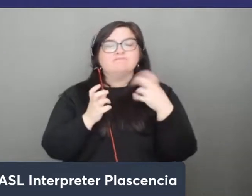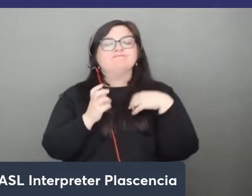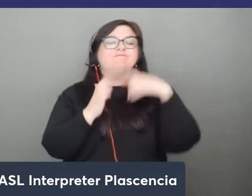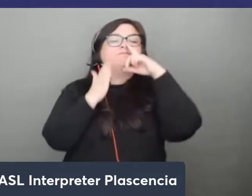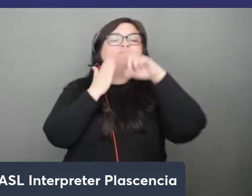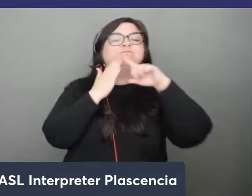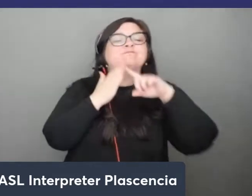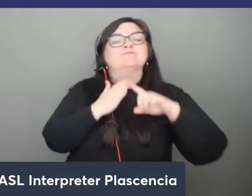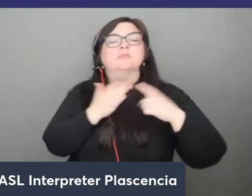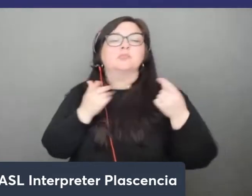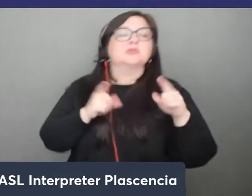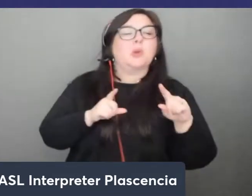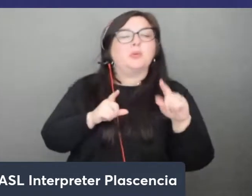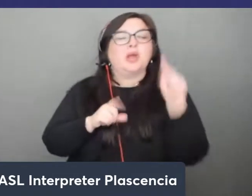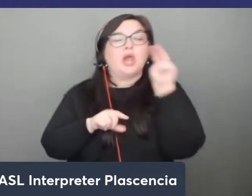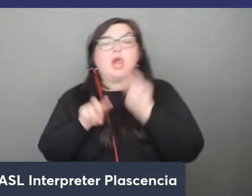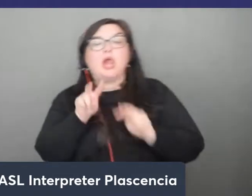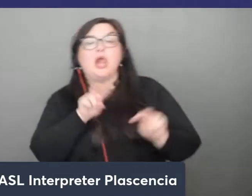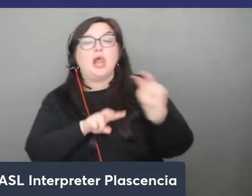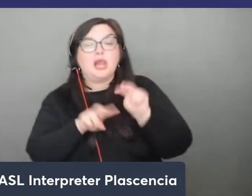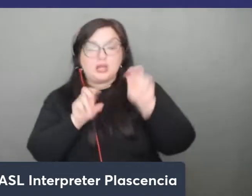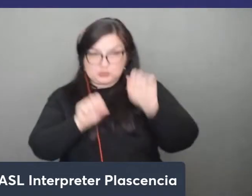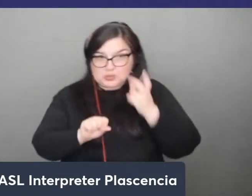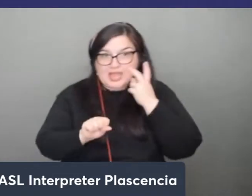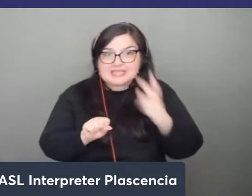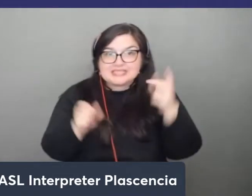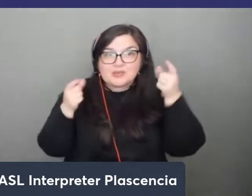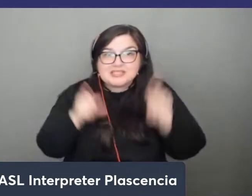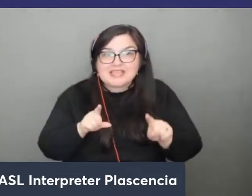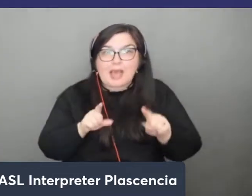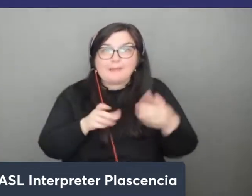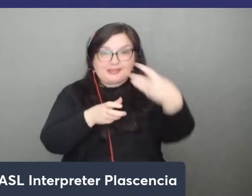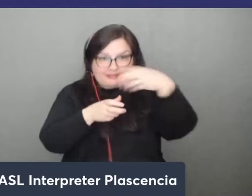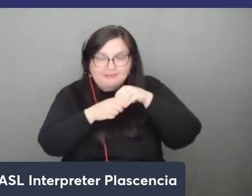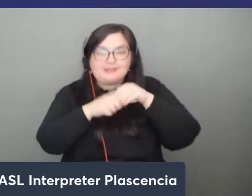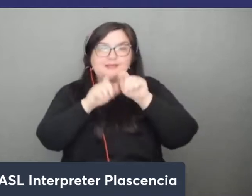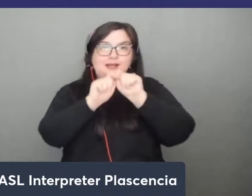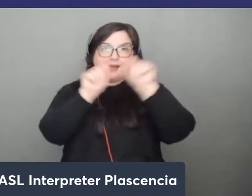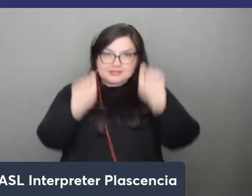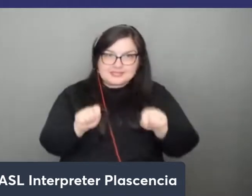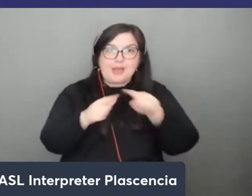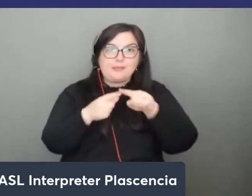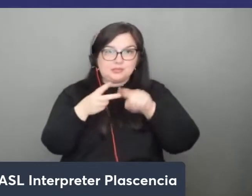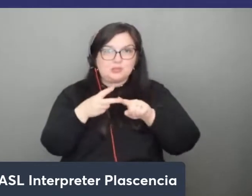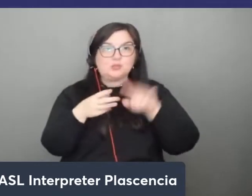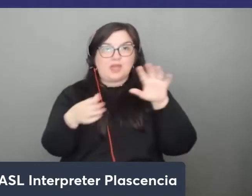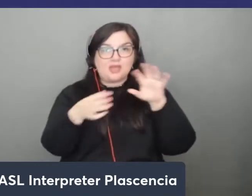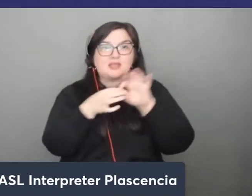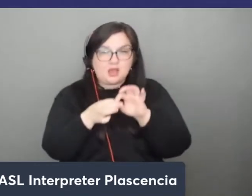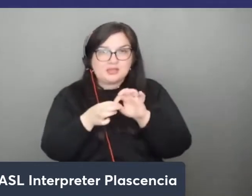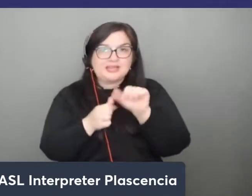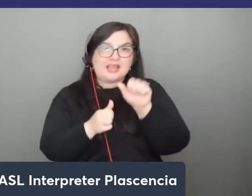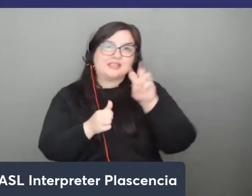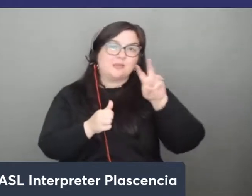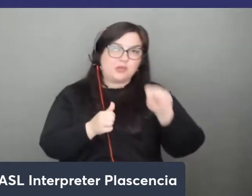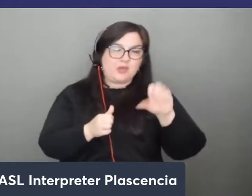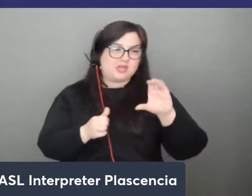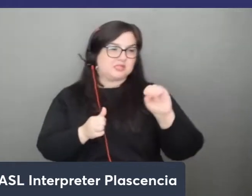You can take a look at what is happening inside the CloudFormation template. You could log onto the AWS console, which I'll show you a little later, and you can say,